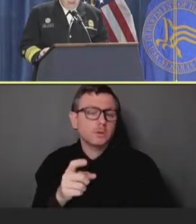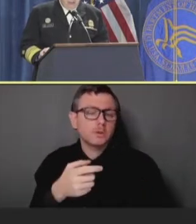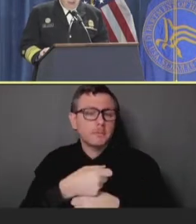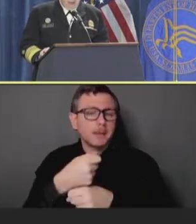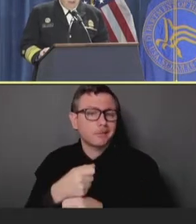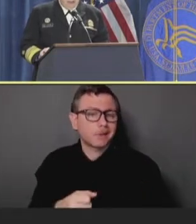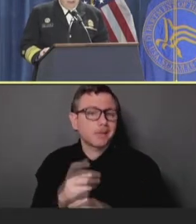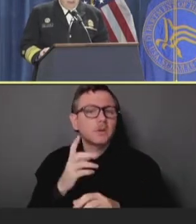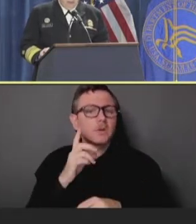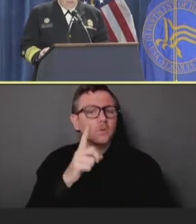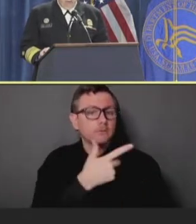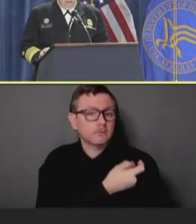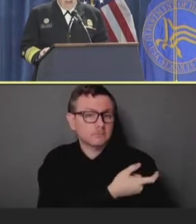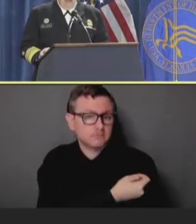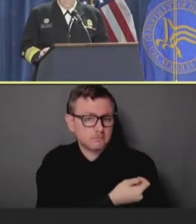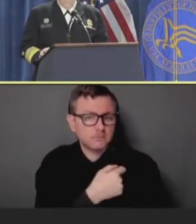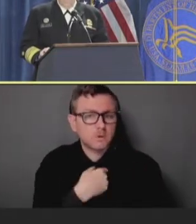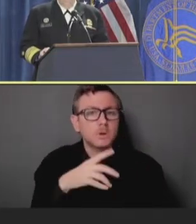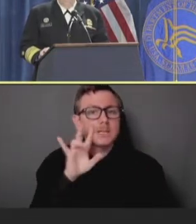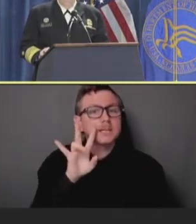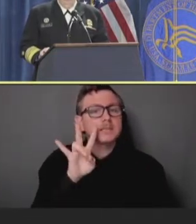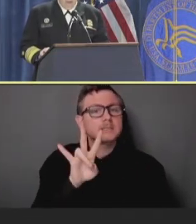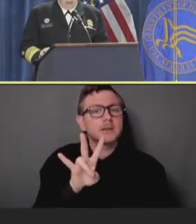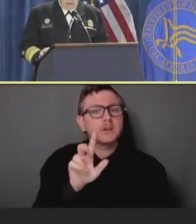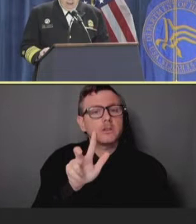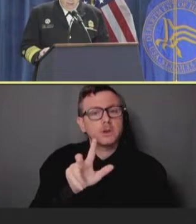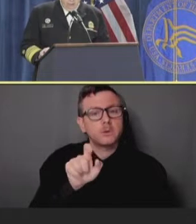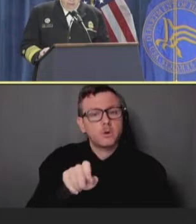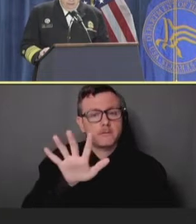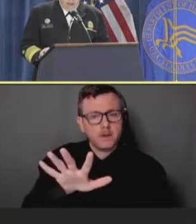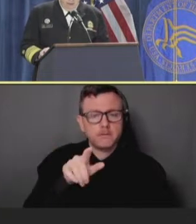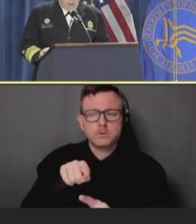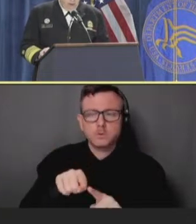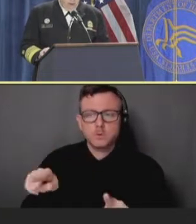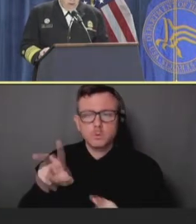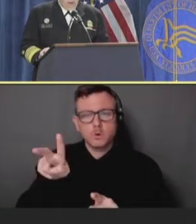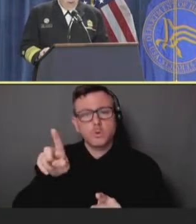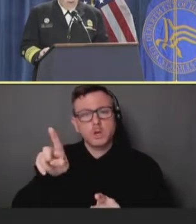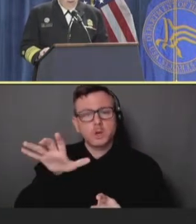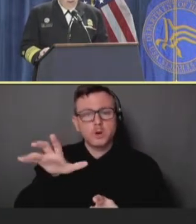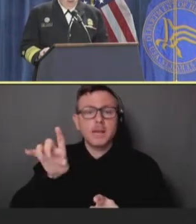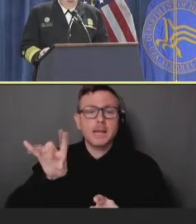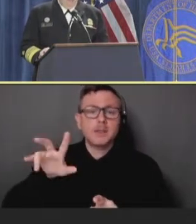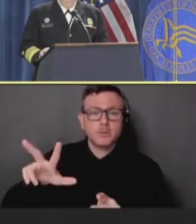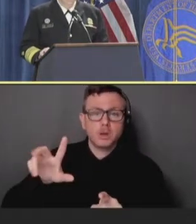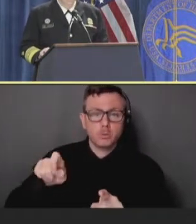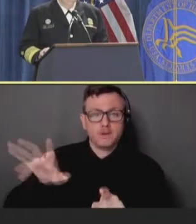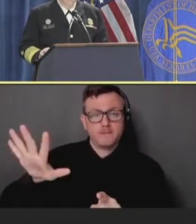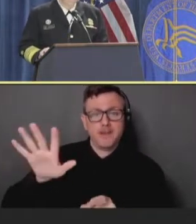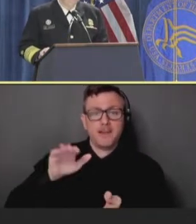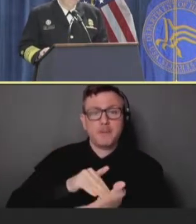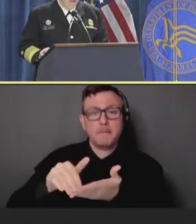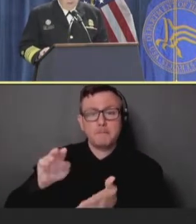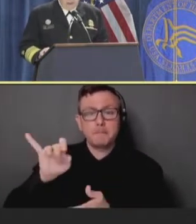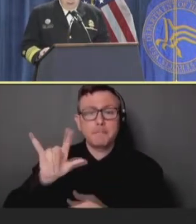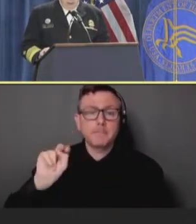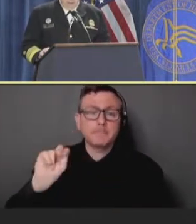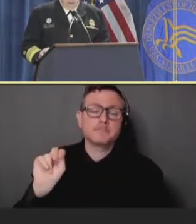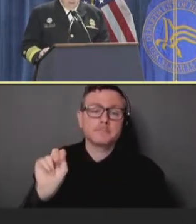as 173.5 million to 183.5 million doses of influenza vaccines for the season.